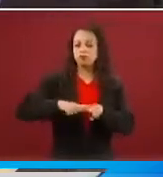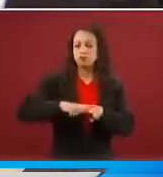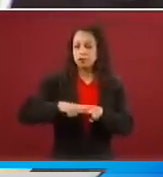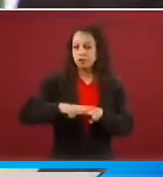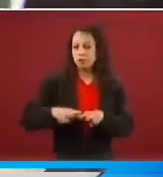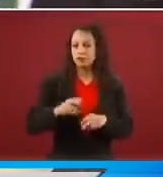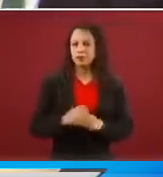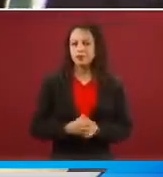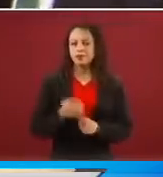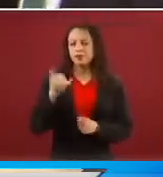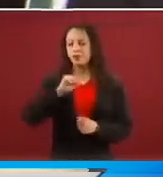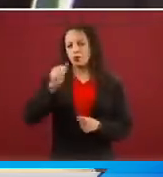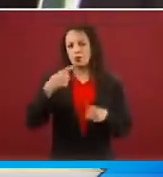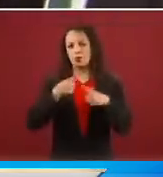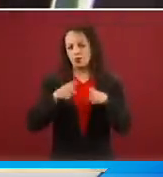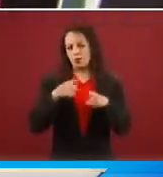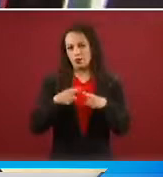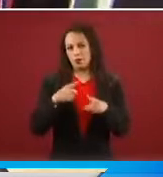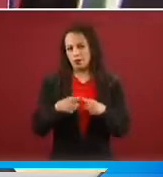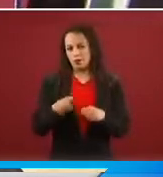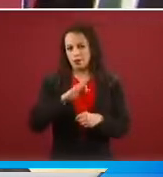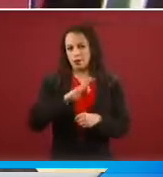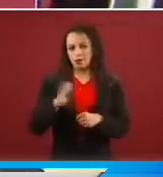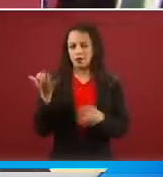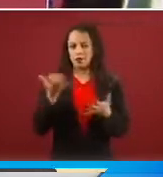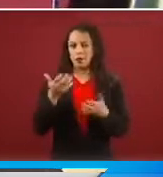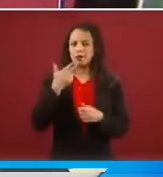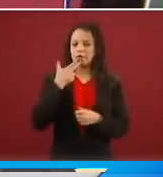The head of the Secretary of Foreign Relations Marcelo Ebrard